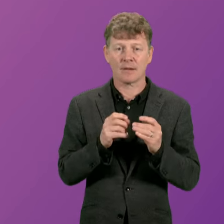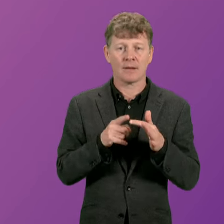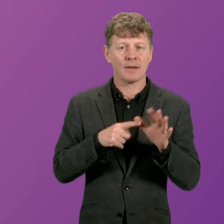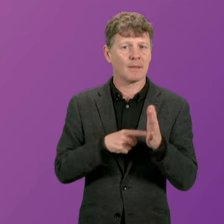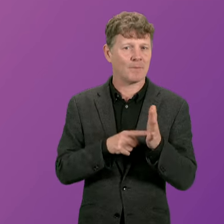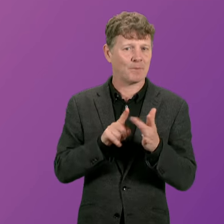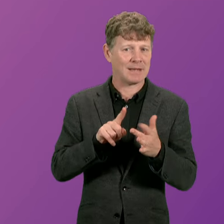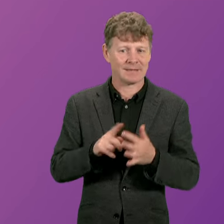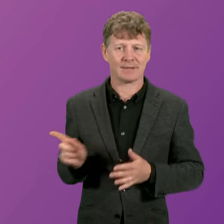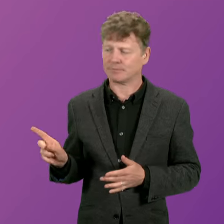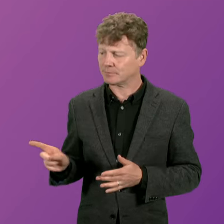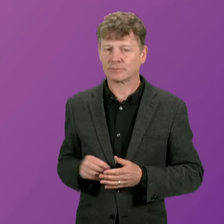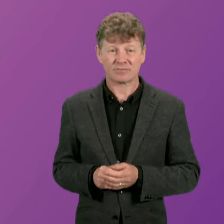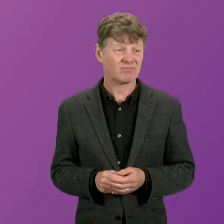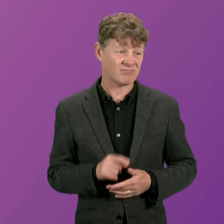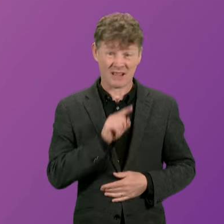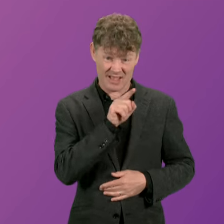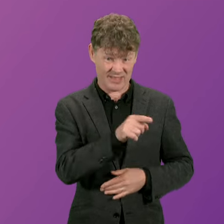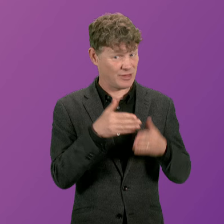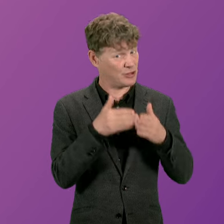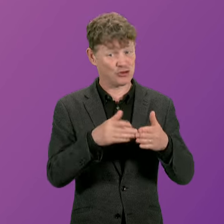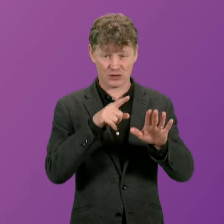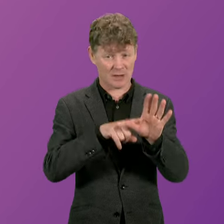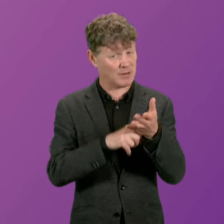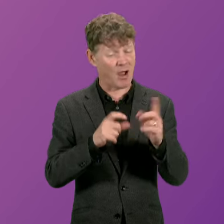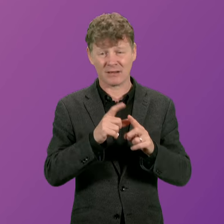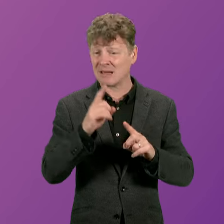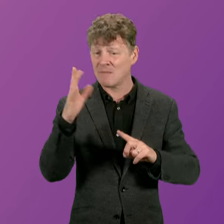The shipyard is hugely significant to the local and national economies and